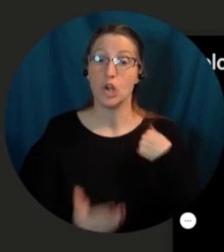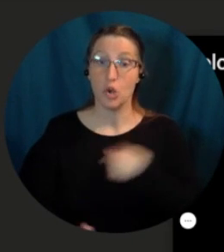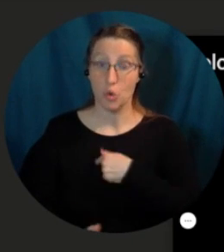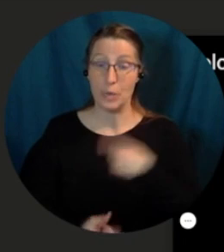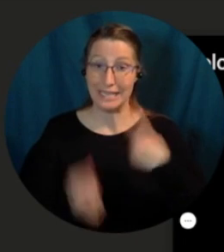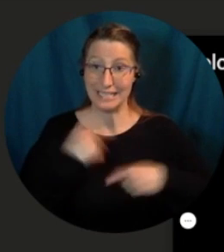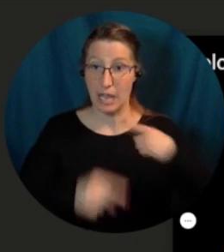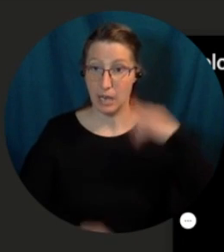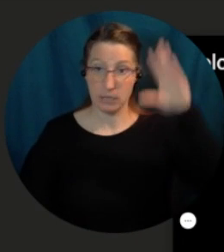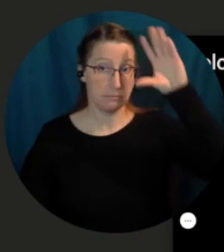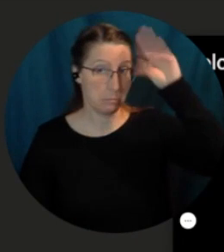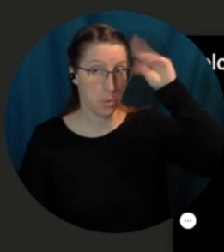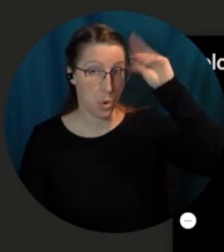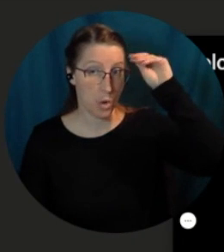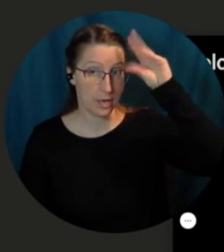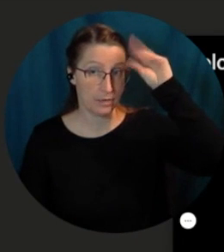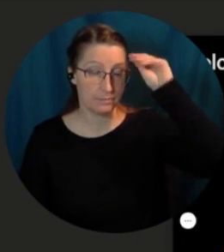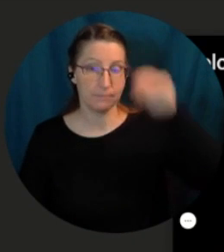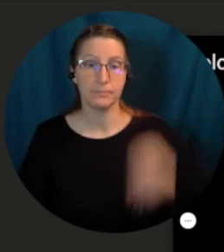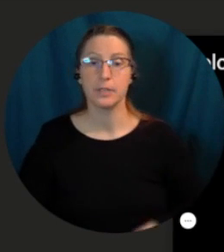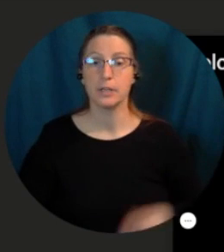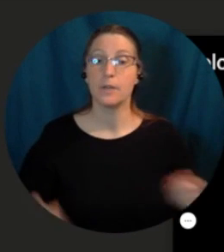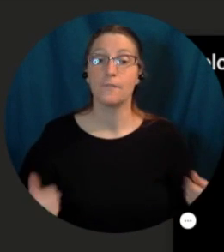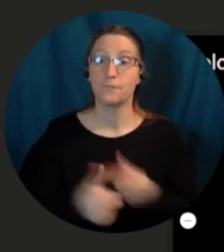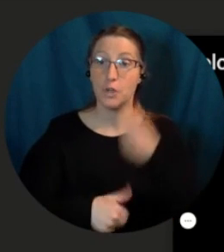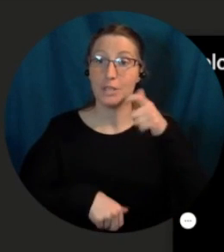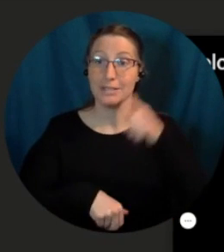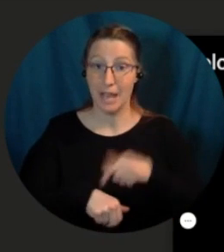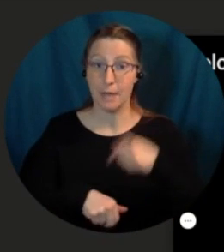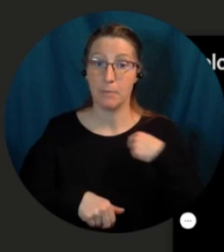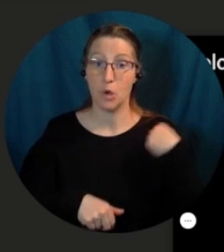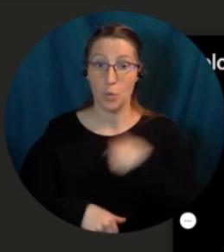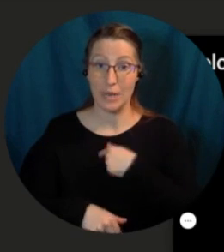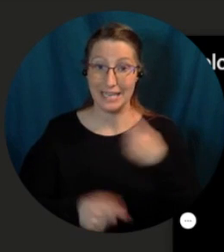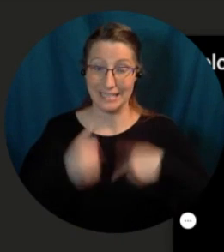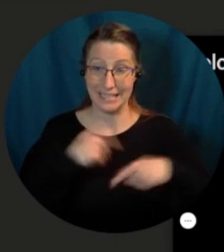at first when this came up, we were signing surfer.